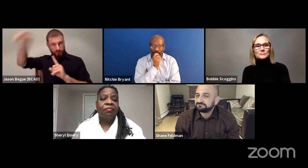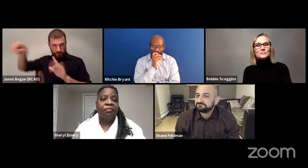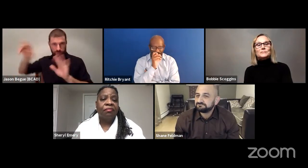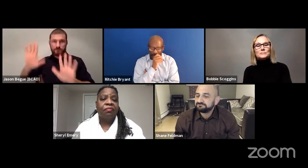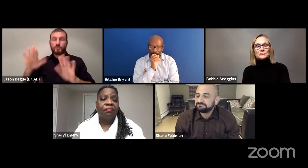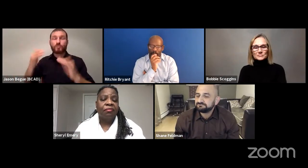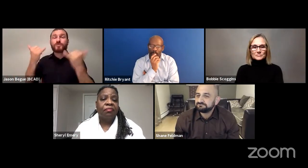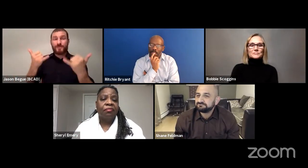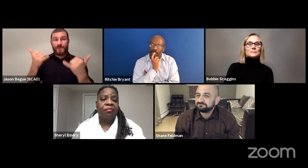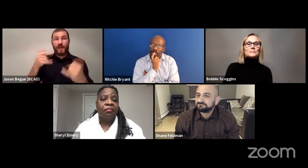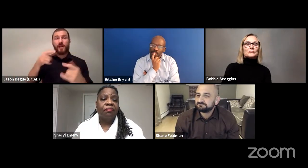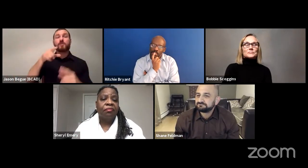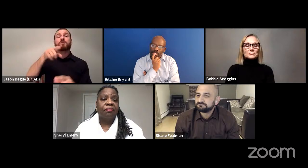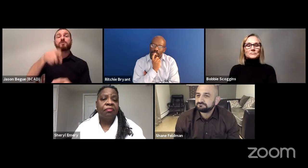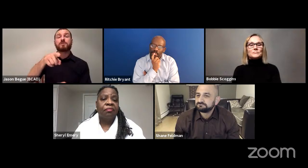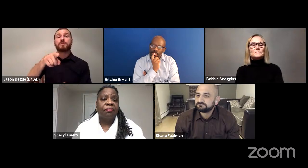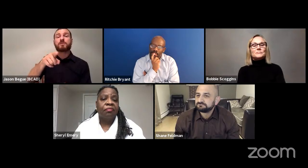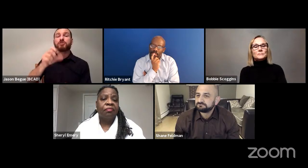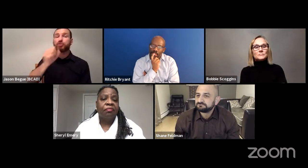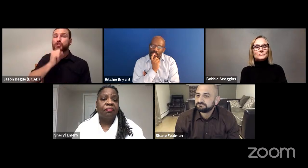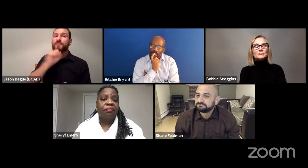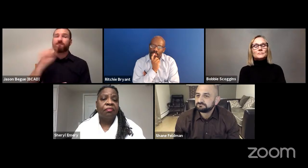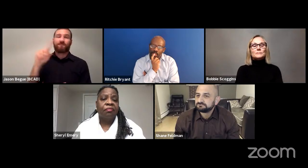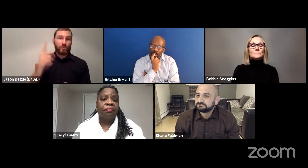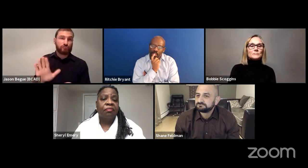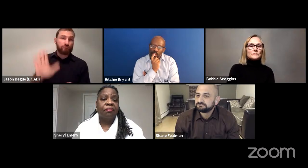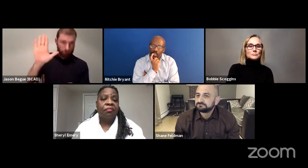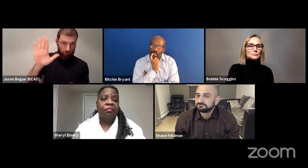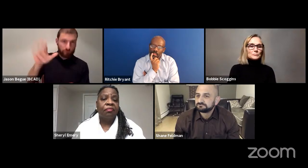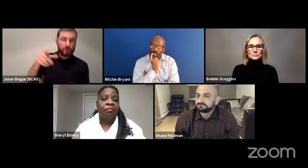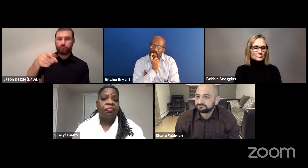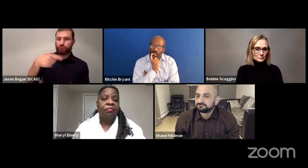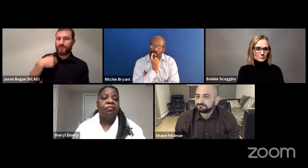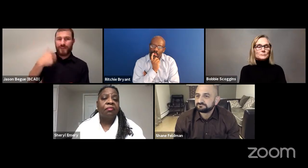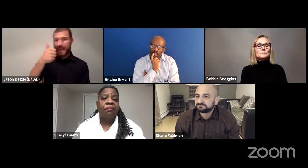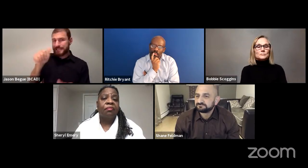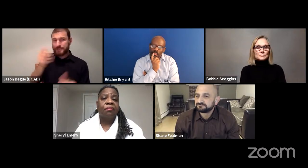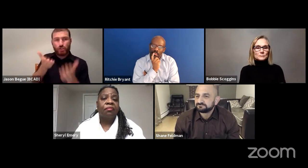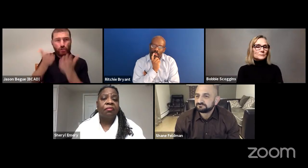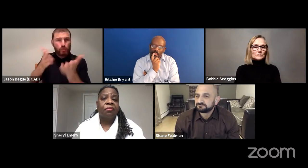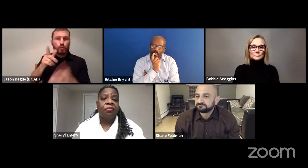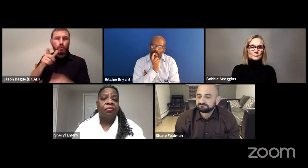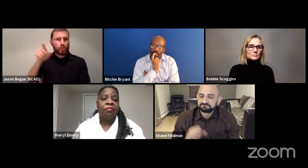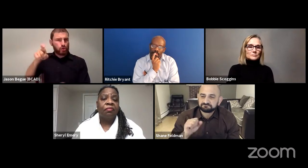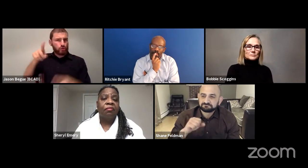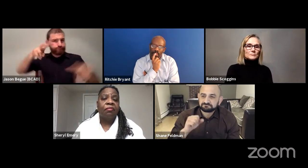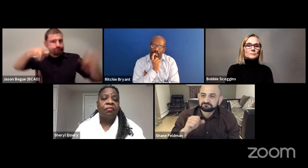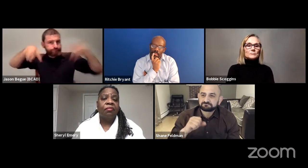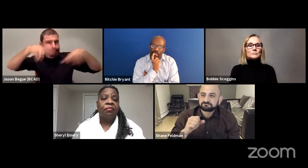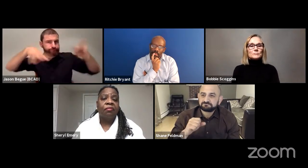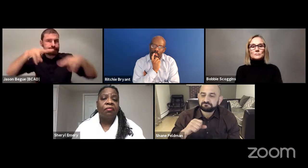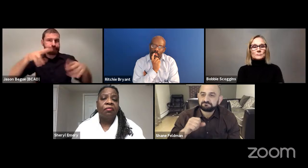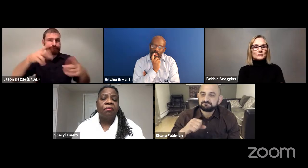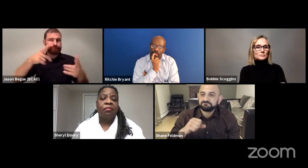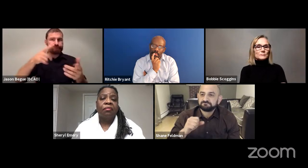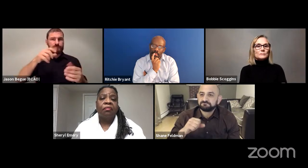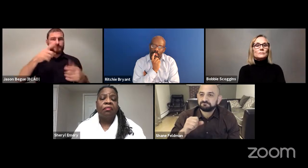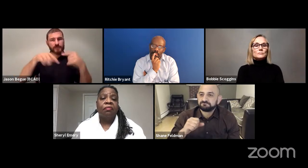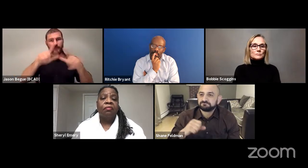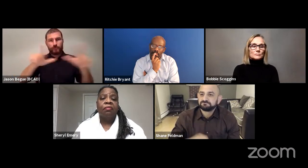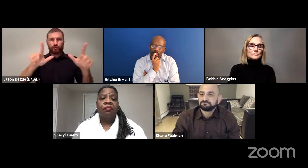perspective on that. Shane, you had your hand up first. Anything you would like to add?